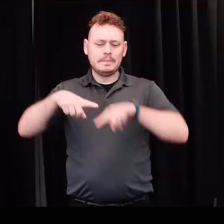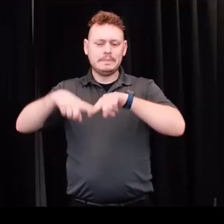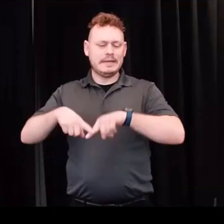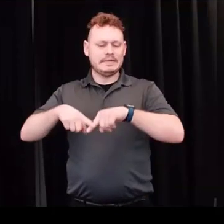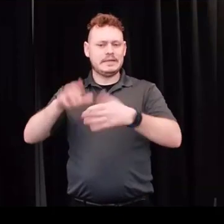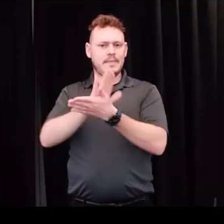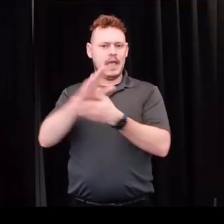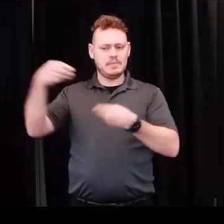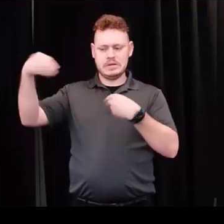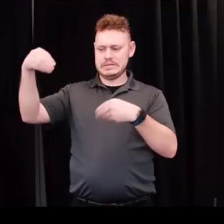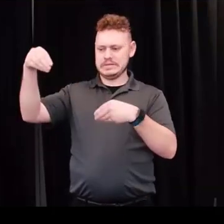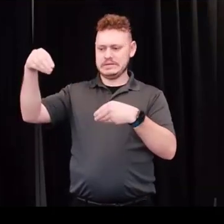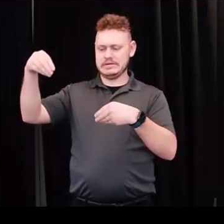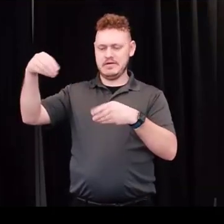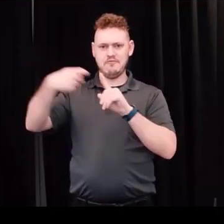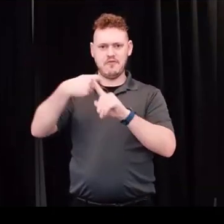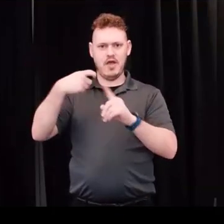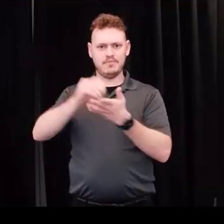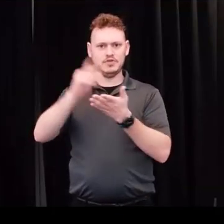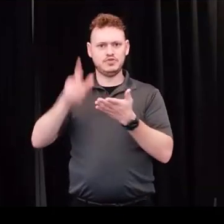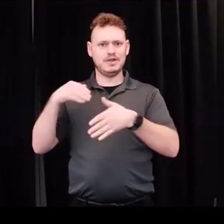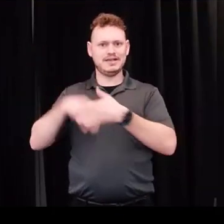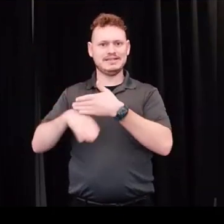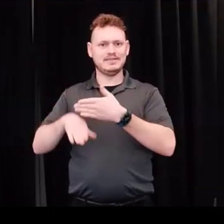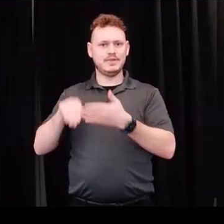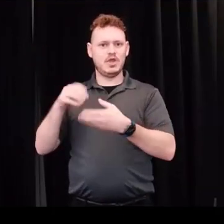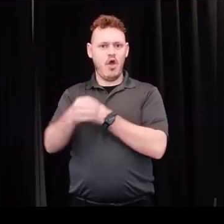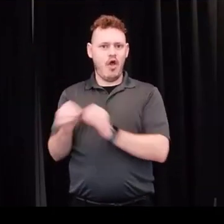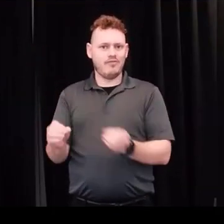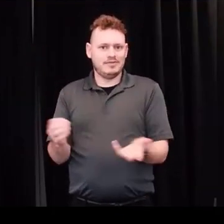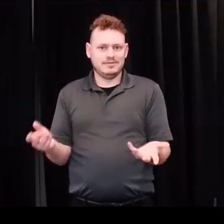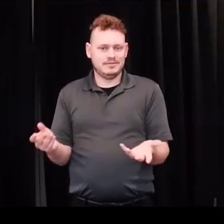of paper that you got from the student accessibility office. Talk to the student,